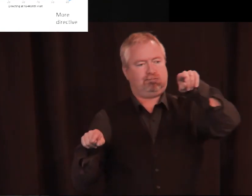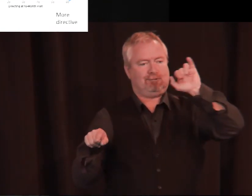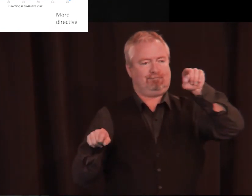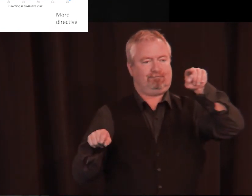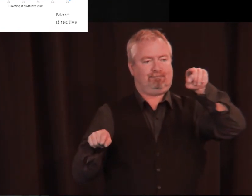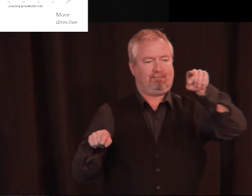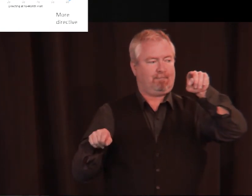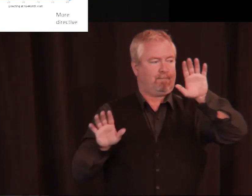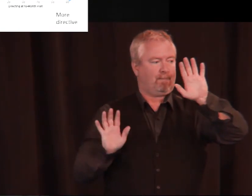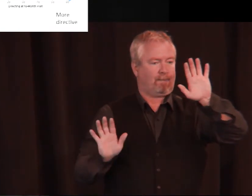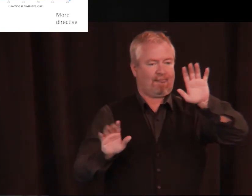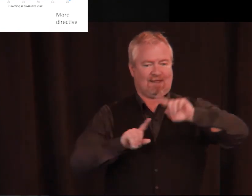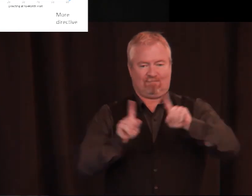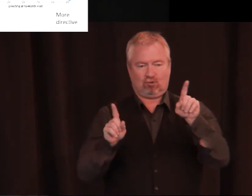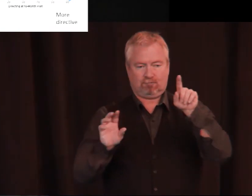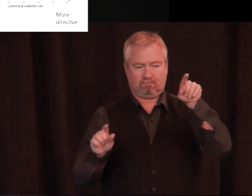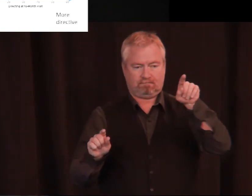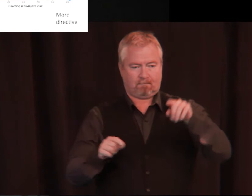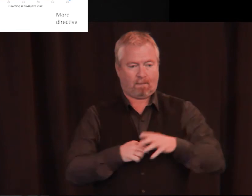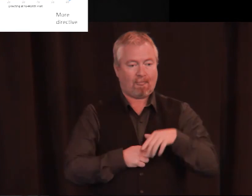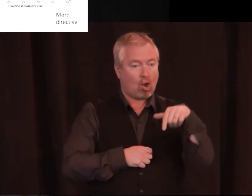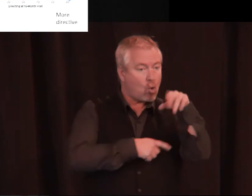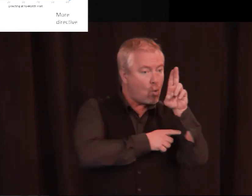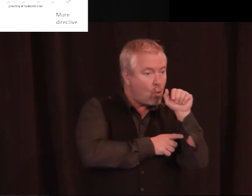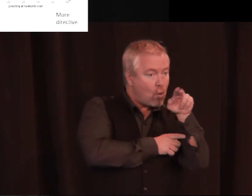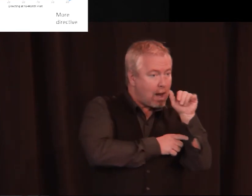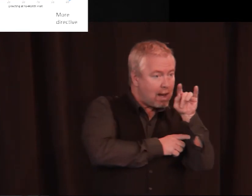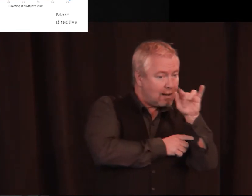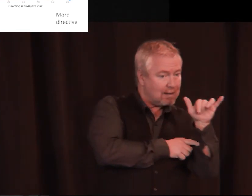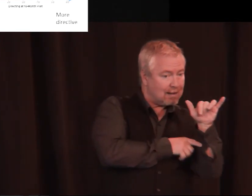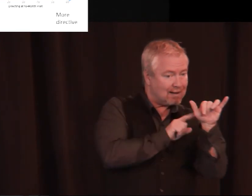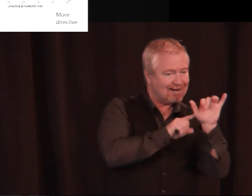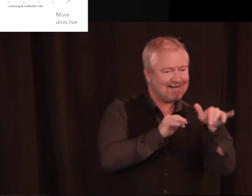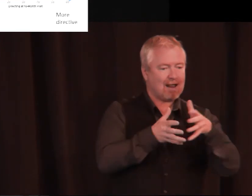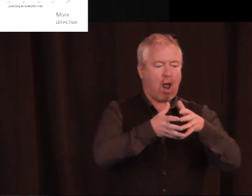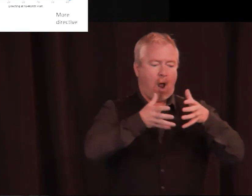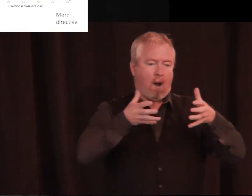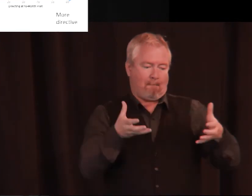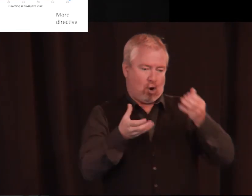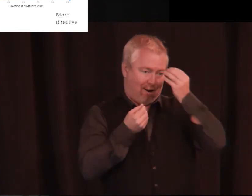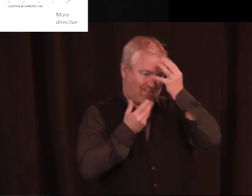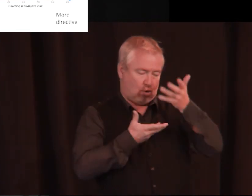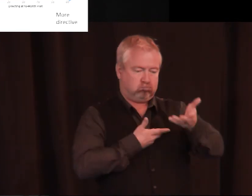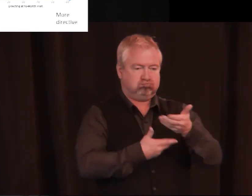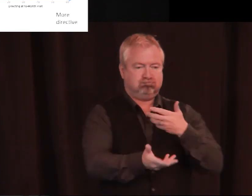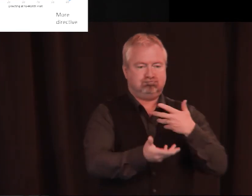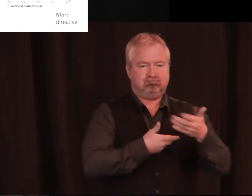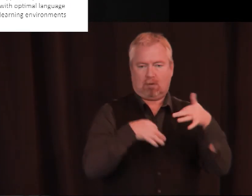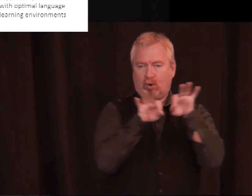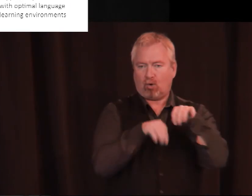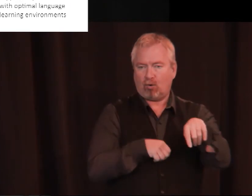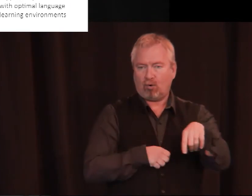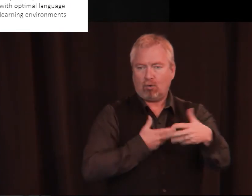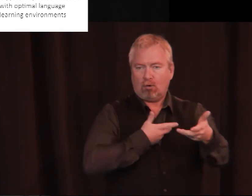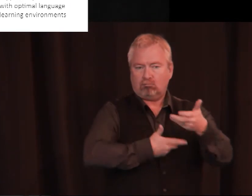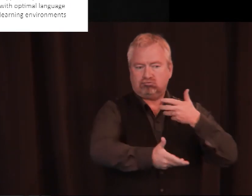And, so, the quality and the quantity of the language input that these kids are receiving does really make a difference.